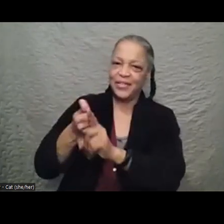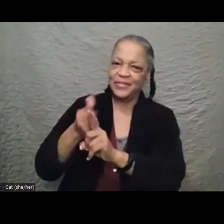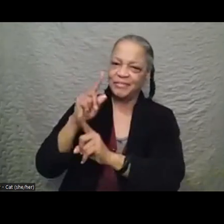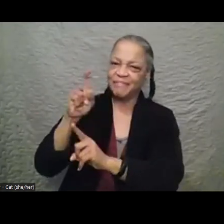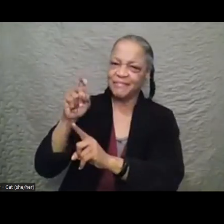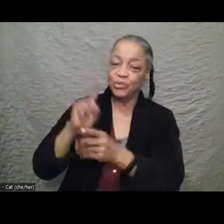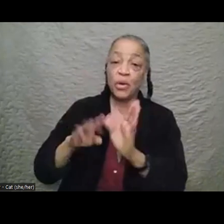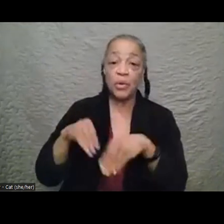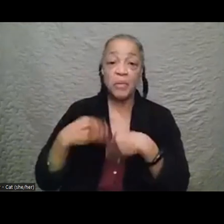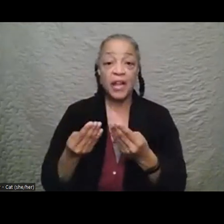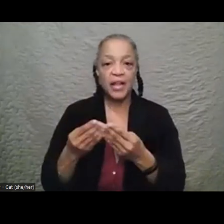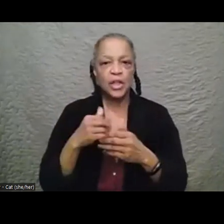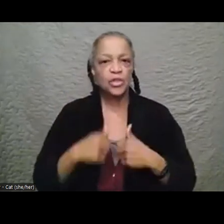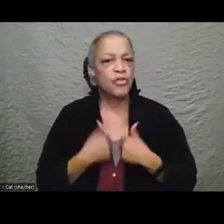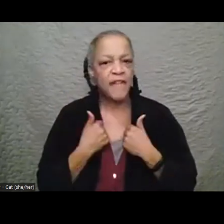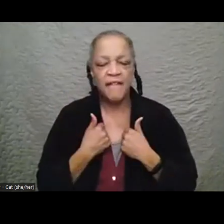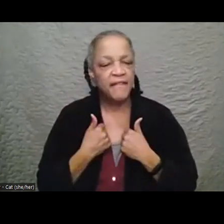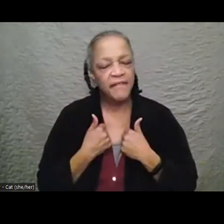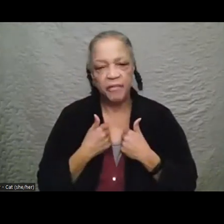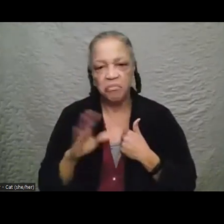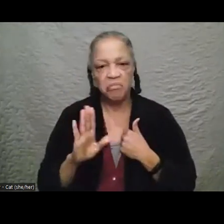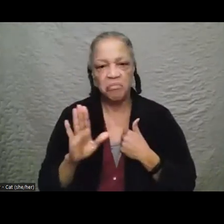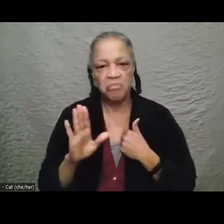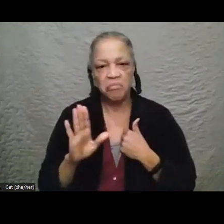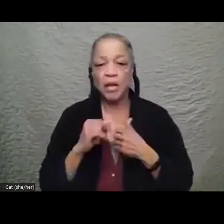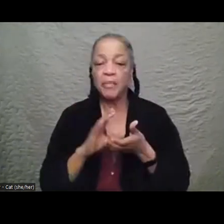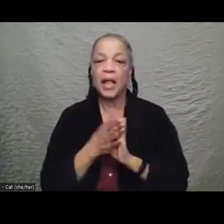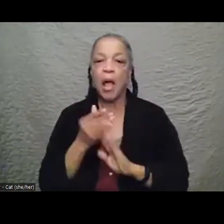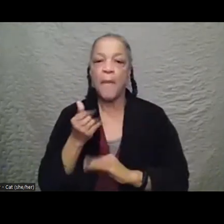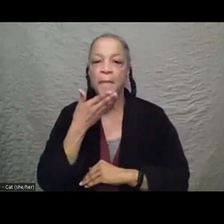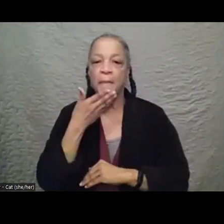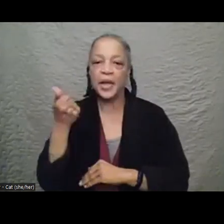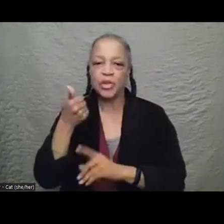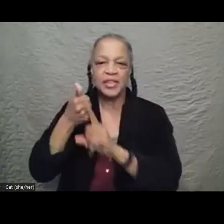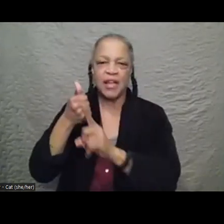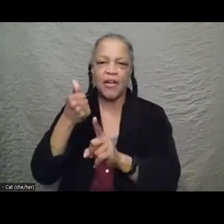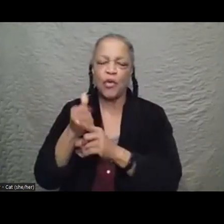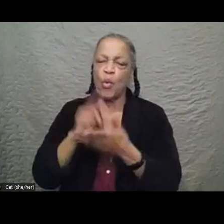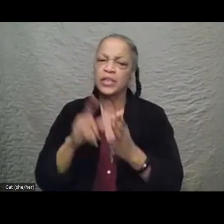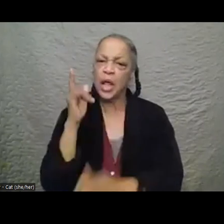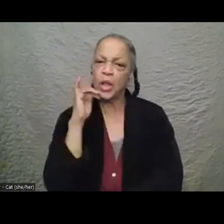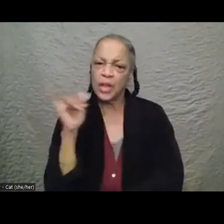Not to survive but to be one's better self , what support do they need?